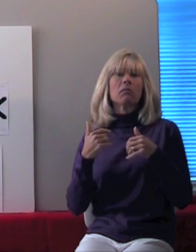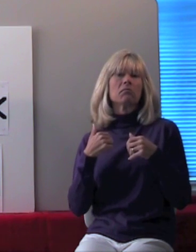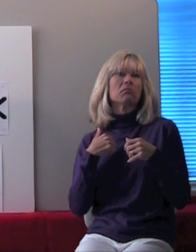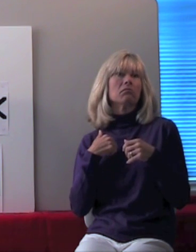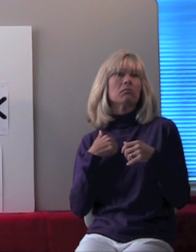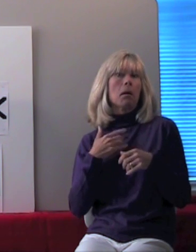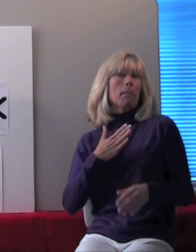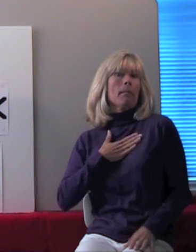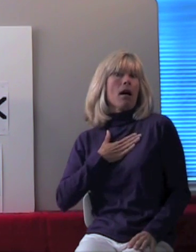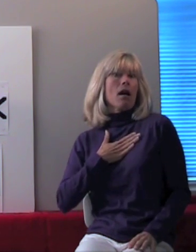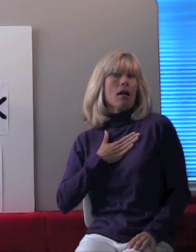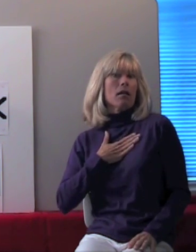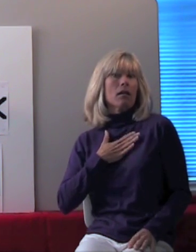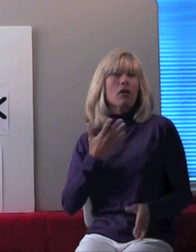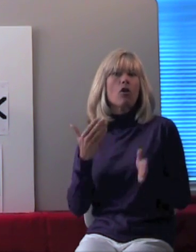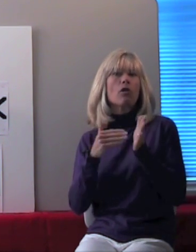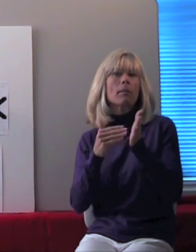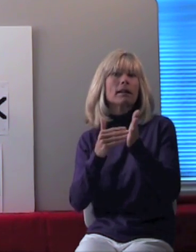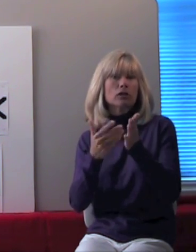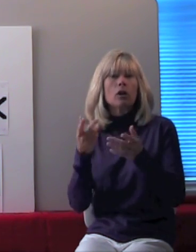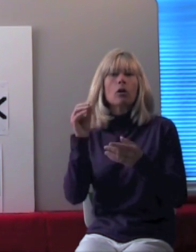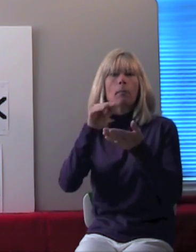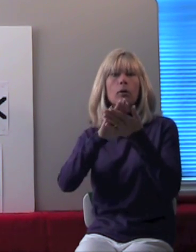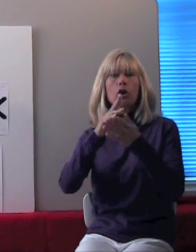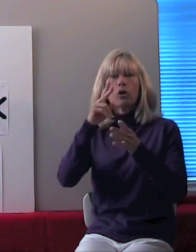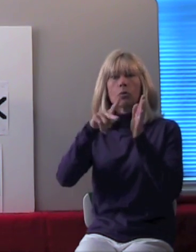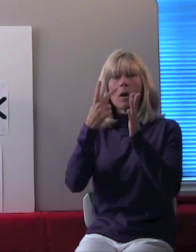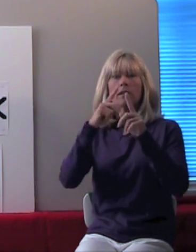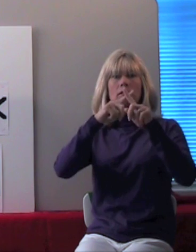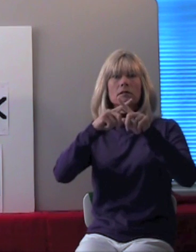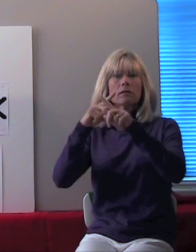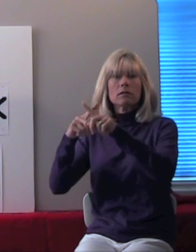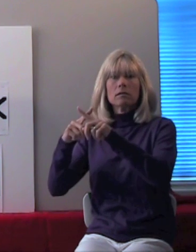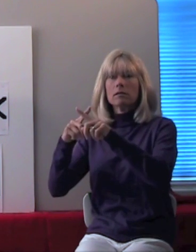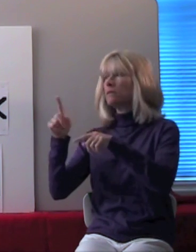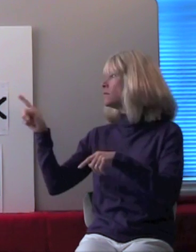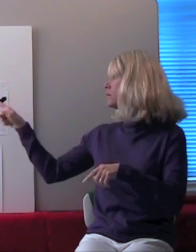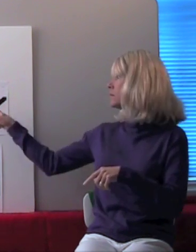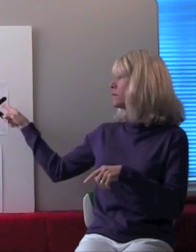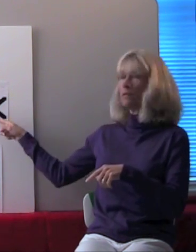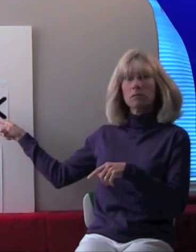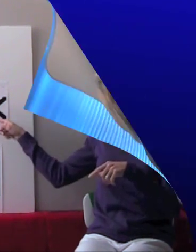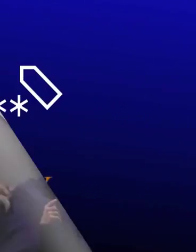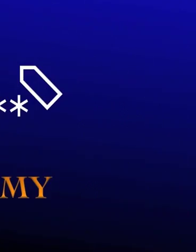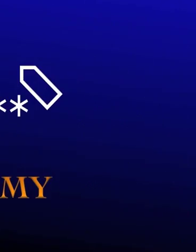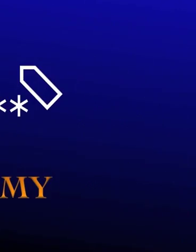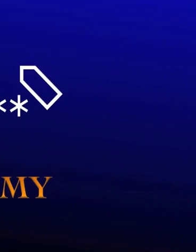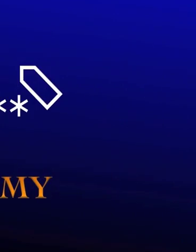a sign like MY where it repeats the contact twice.